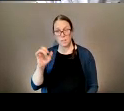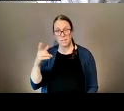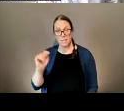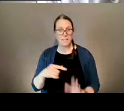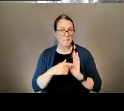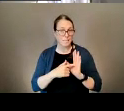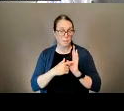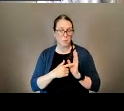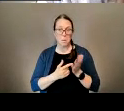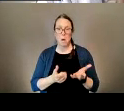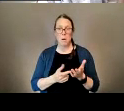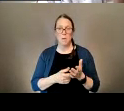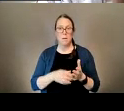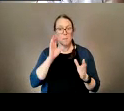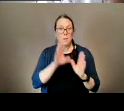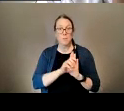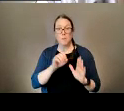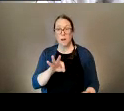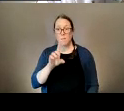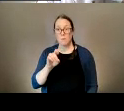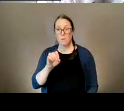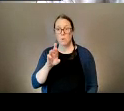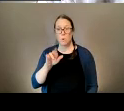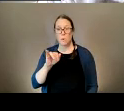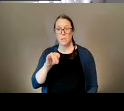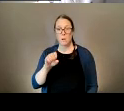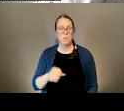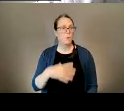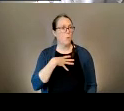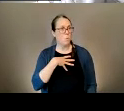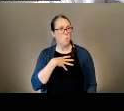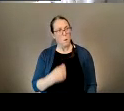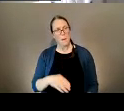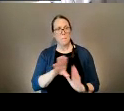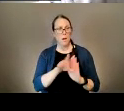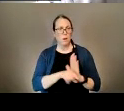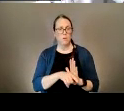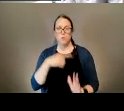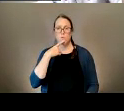a picture of a Doritos bag, a white background, a red Doritos bag sits on there,